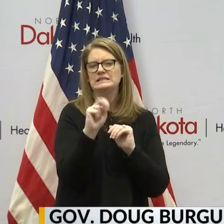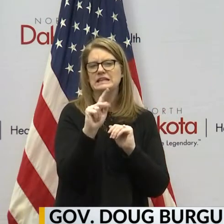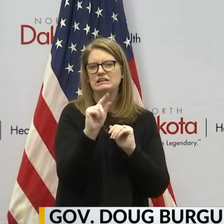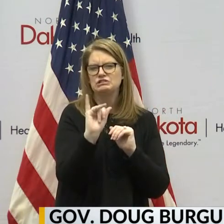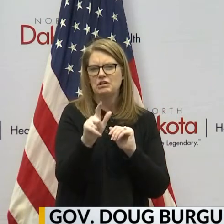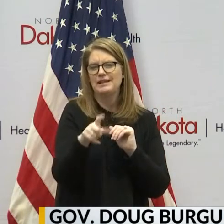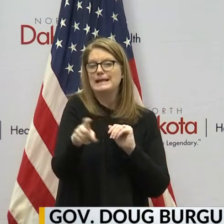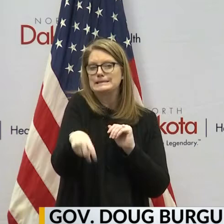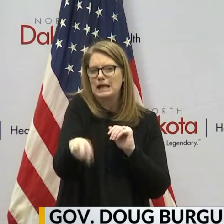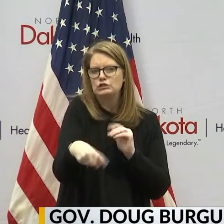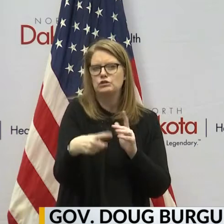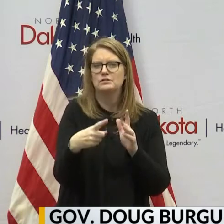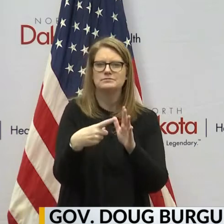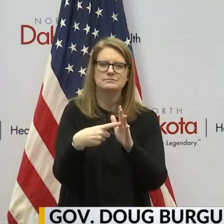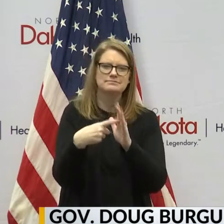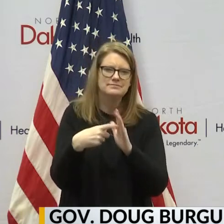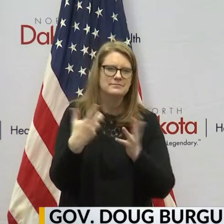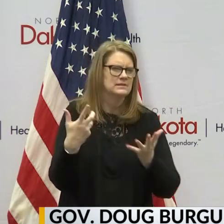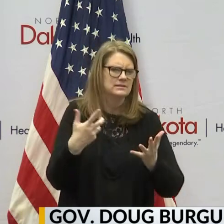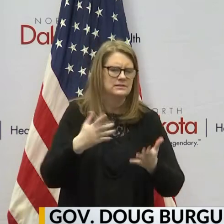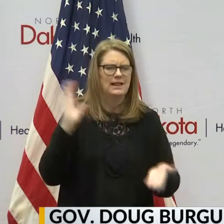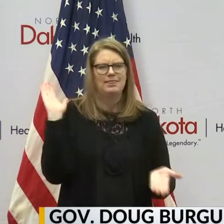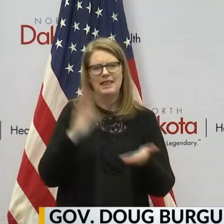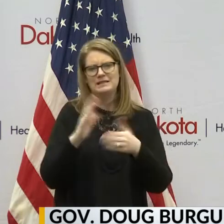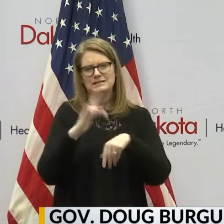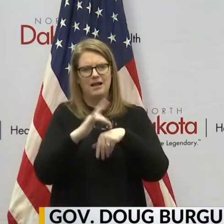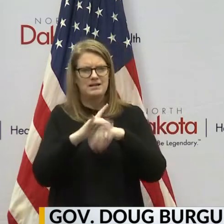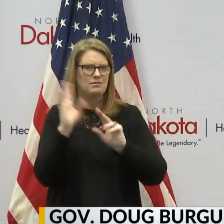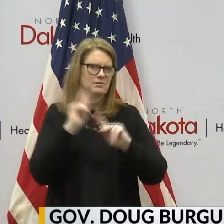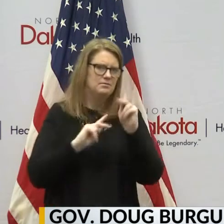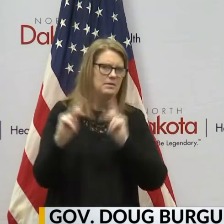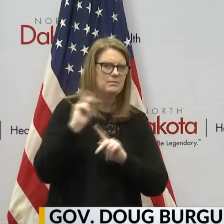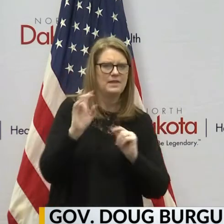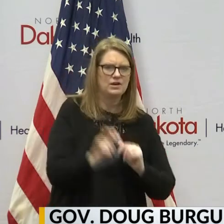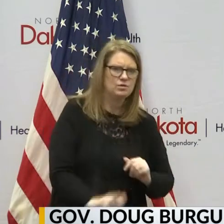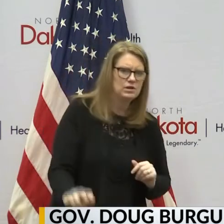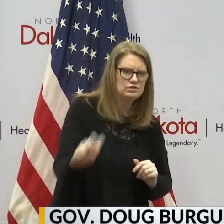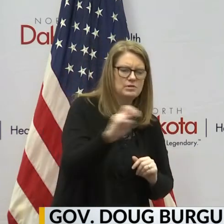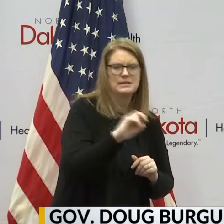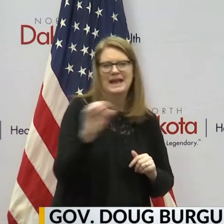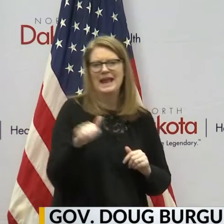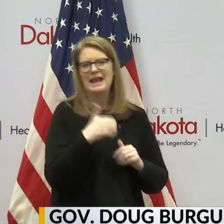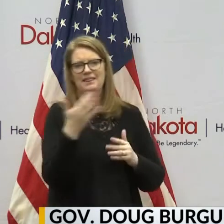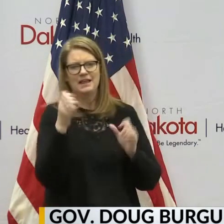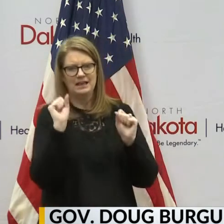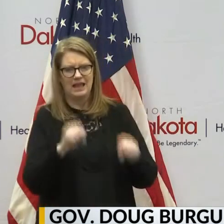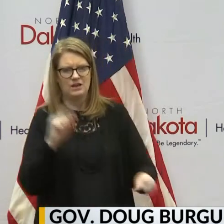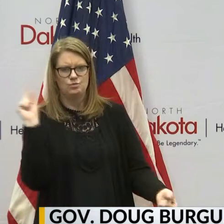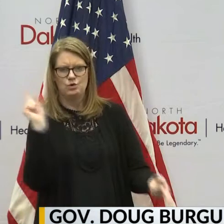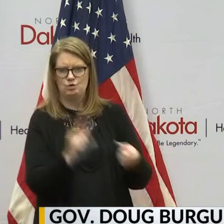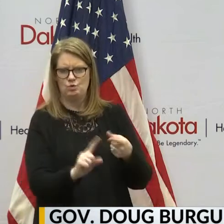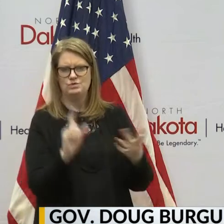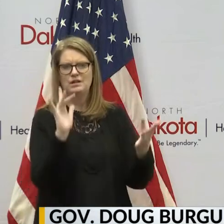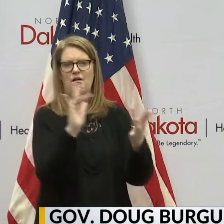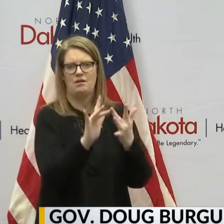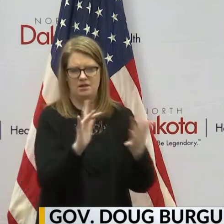BE DOWN 30 PERCENT, THAT WOULD ASSUME PEOPLE SAY 70 PERCENT OF WHAT THEY ARE DOING IS ESSENTIAL. WE WANT TO REDEFINE AS NORTH DAKOTA AND WHAT IS ESSENTIAL OR NOT IF YOU HAVE BEEN COMBINED